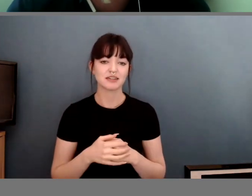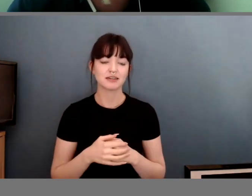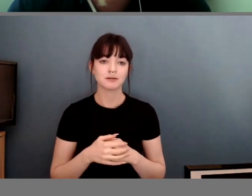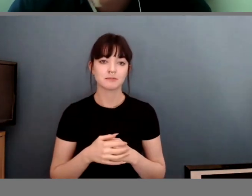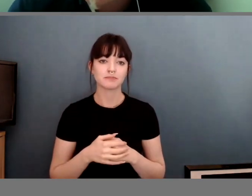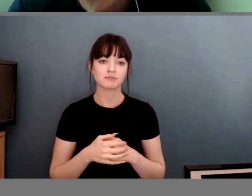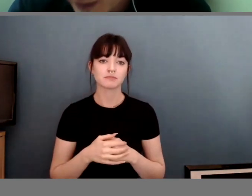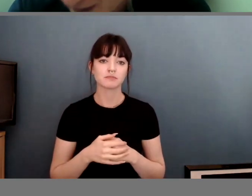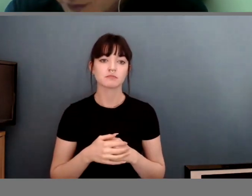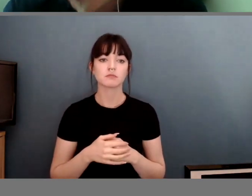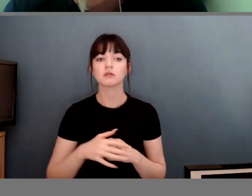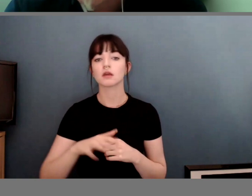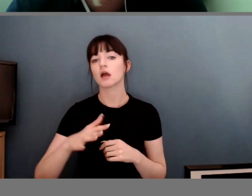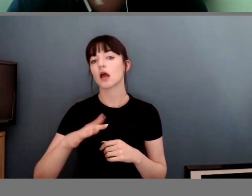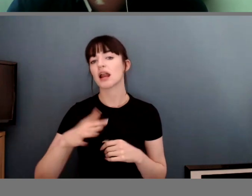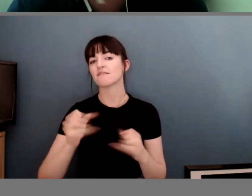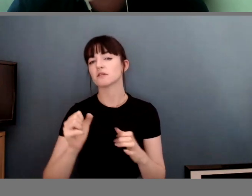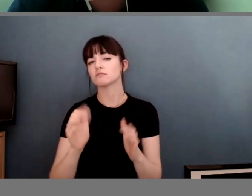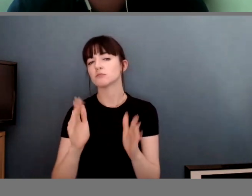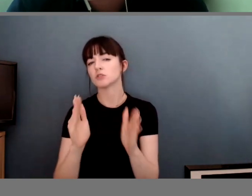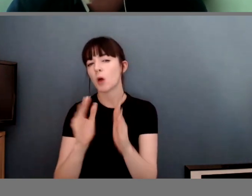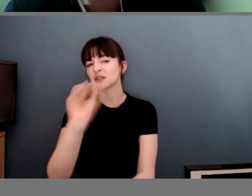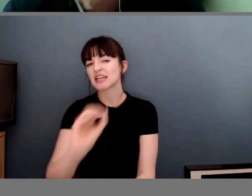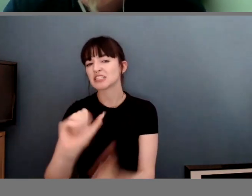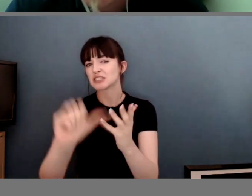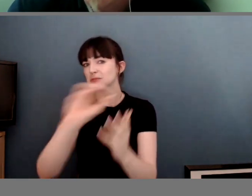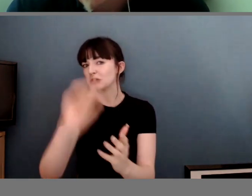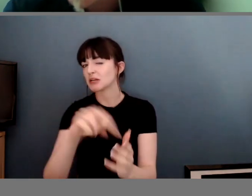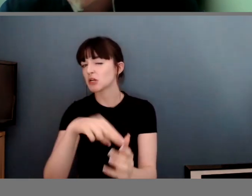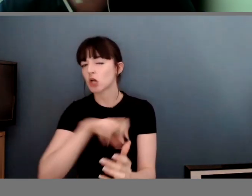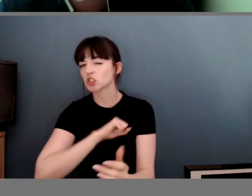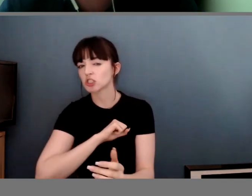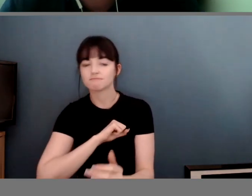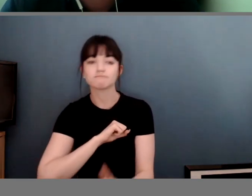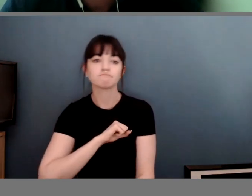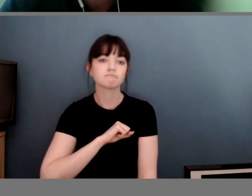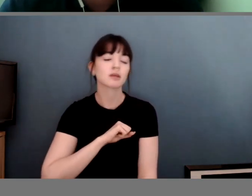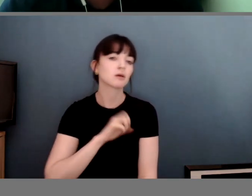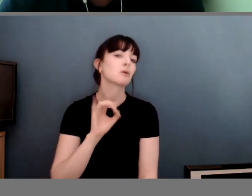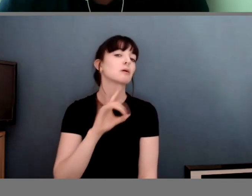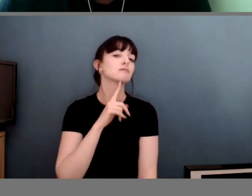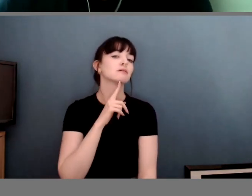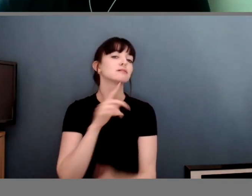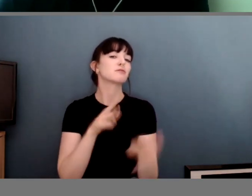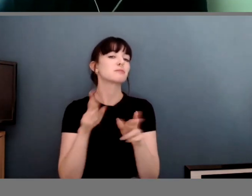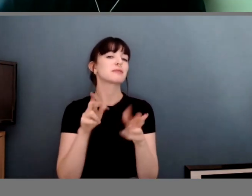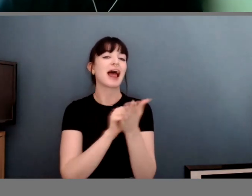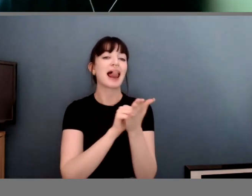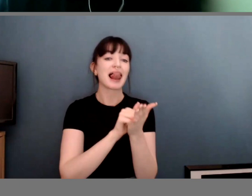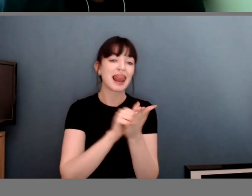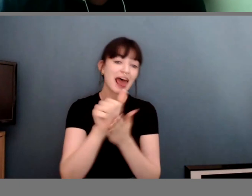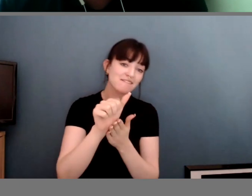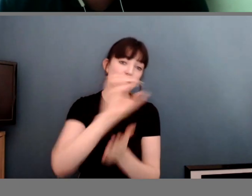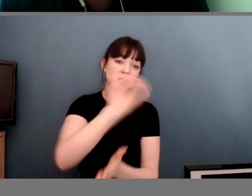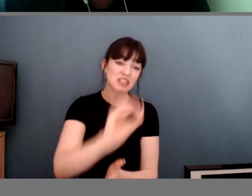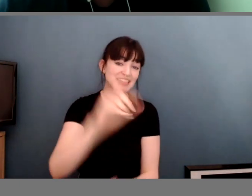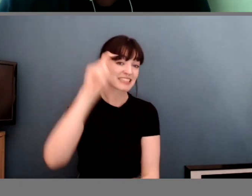and again there is a small percentage that don't know. 11% think there is a high level of awareness